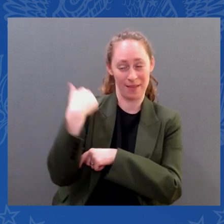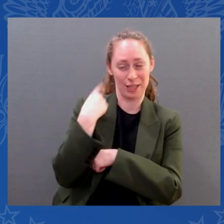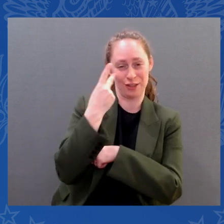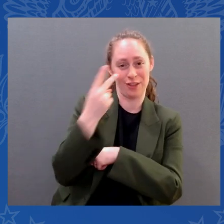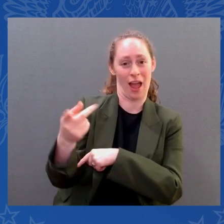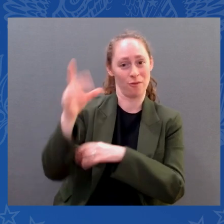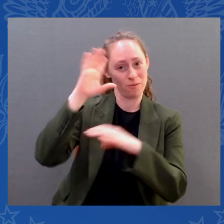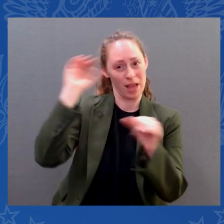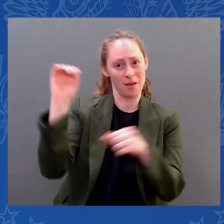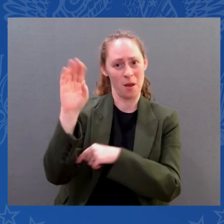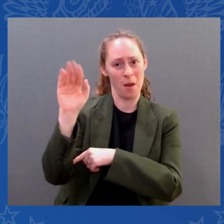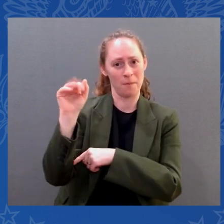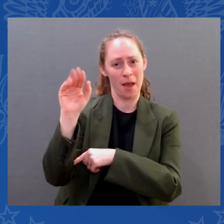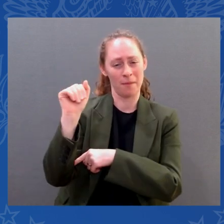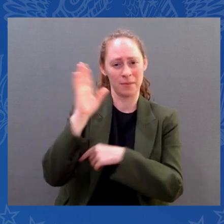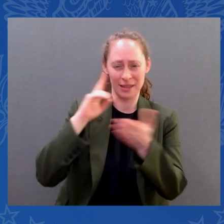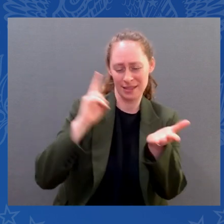The Vice President: I'm in awe.